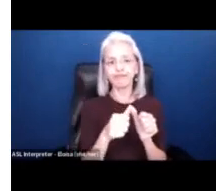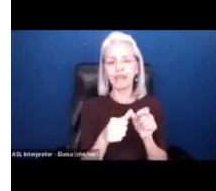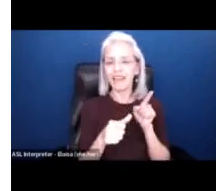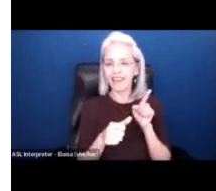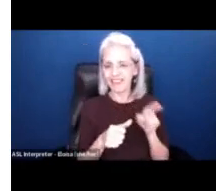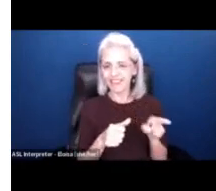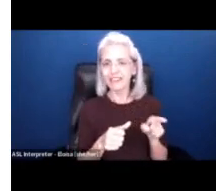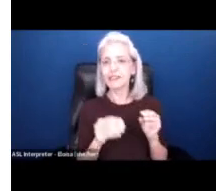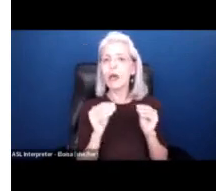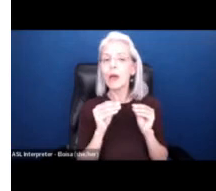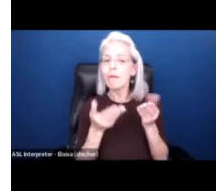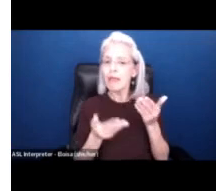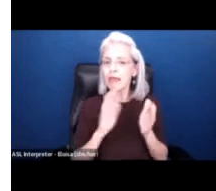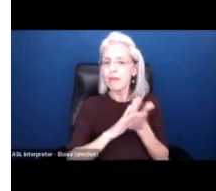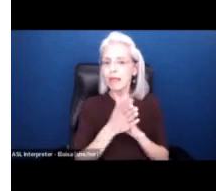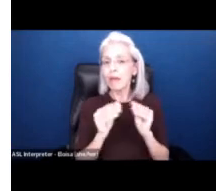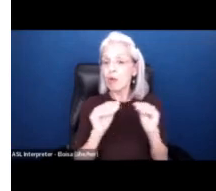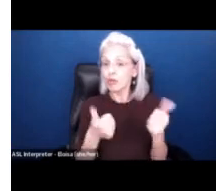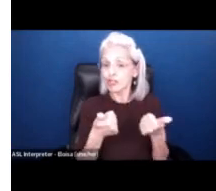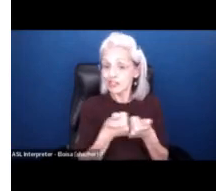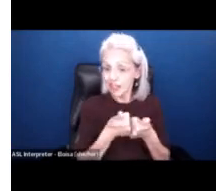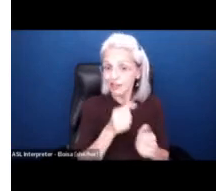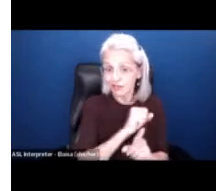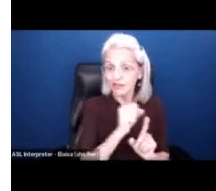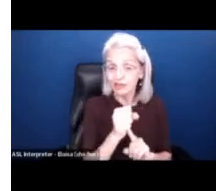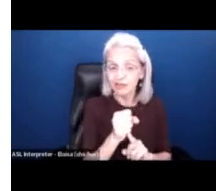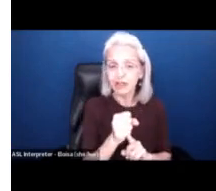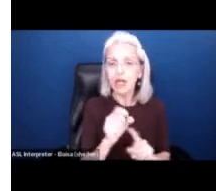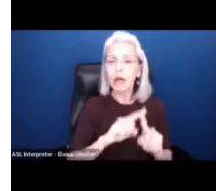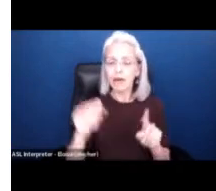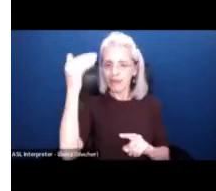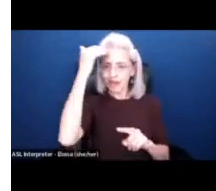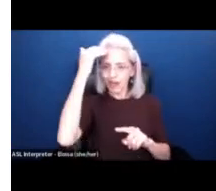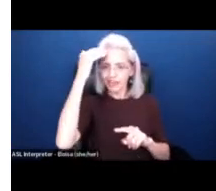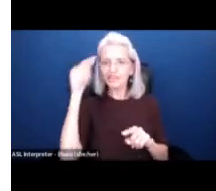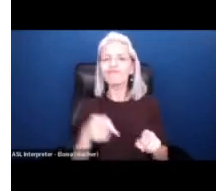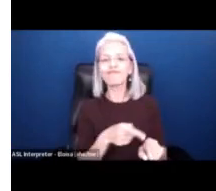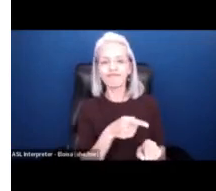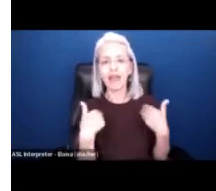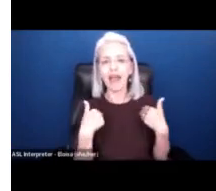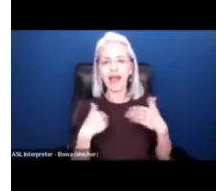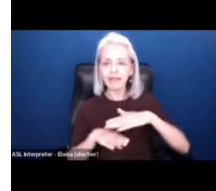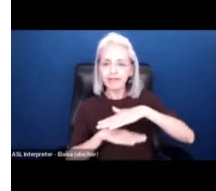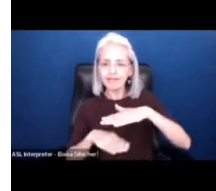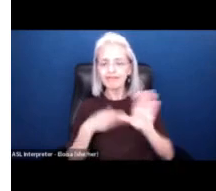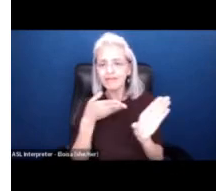more challenging case, that, that knowledge of an underlying psychiatric diagnosis can actually help us guide our